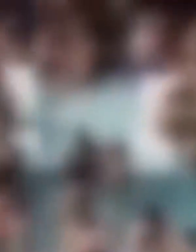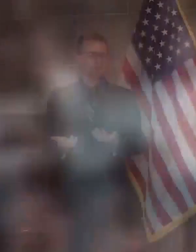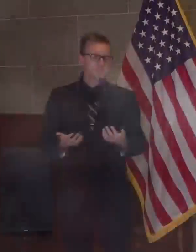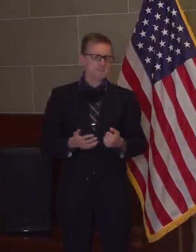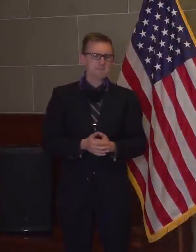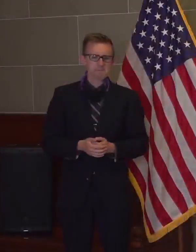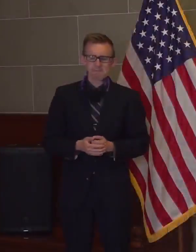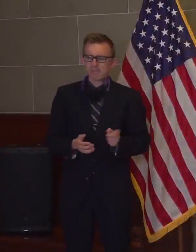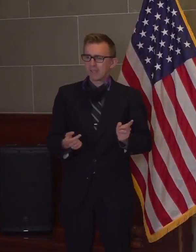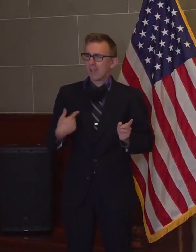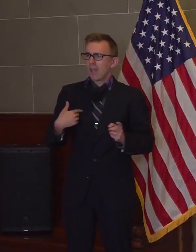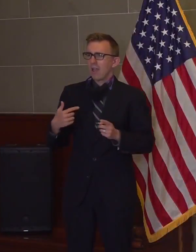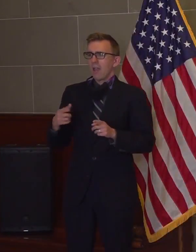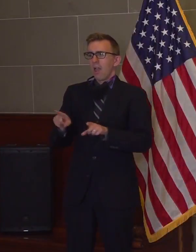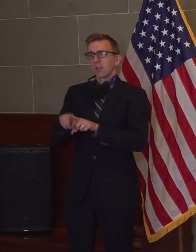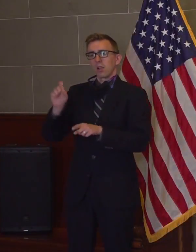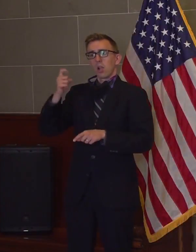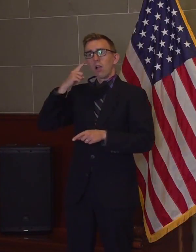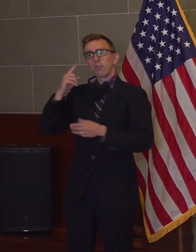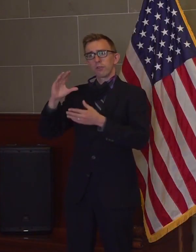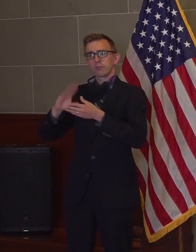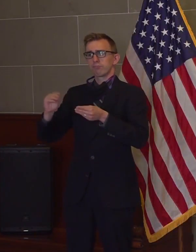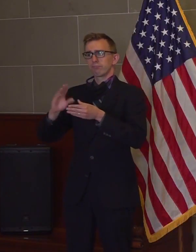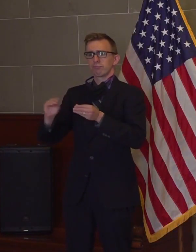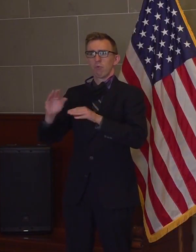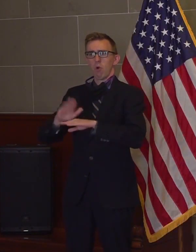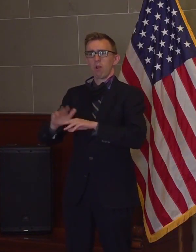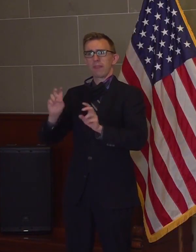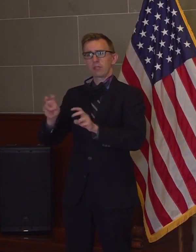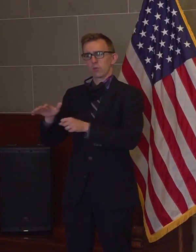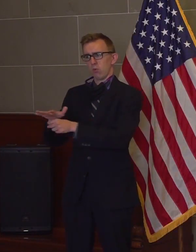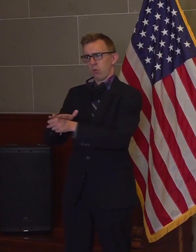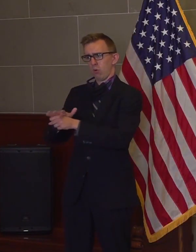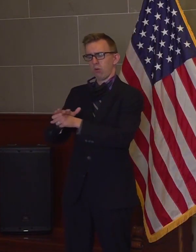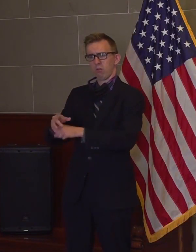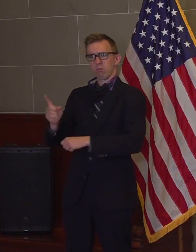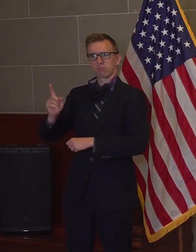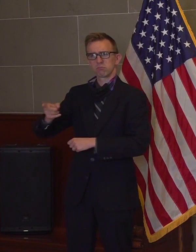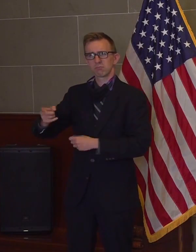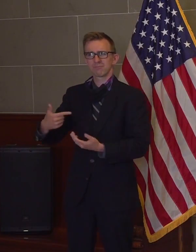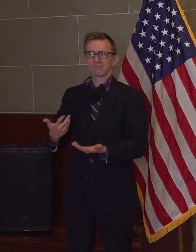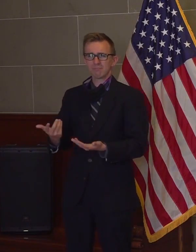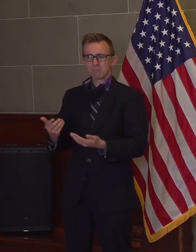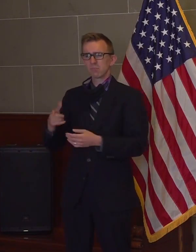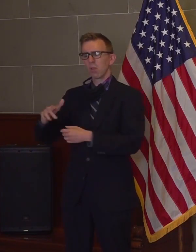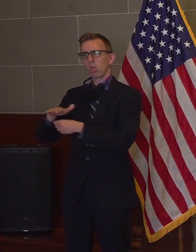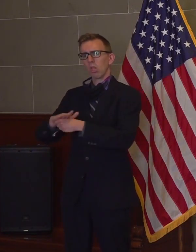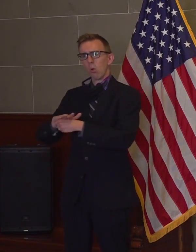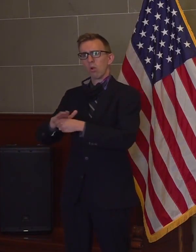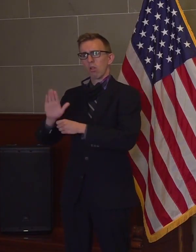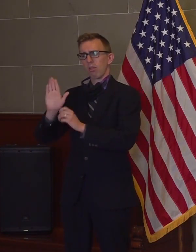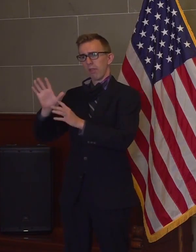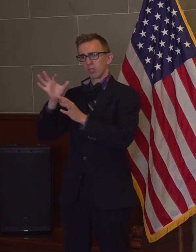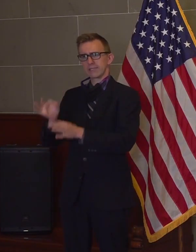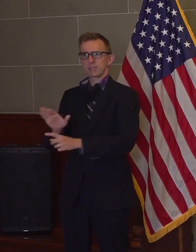WHERE YOU ARE. BUT THE GOVERNOR SAID IT WON'T BE HIS ADMINISTRATION TAKING ANY ACTION AGAINST ANY OF THOSE BUSINESSES. I DON'T WANT THE GOVERNOR